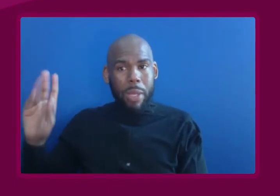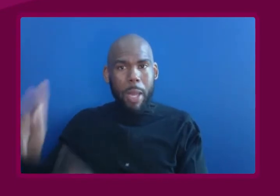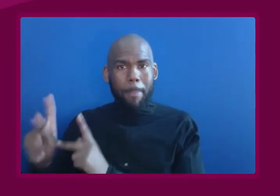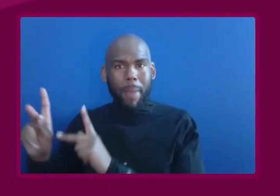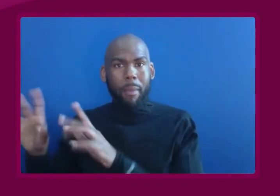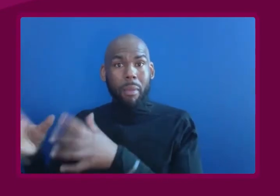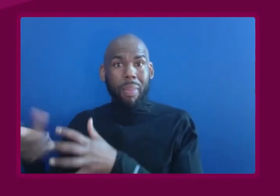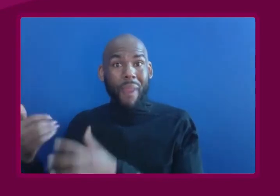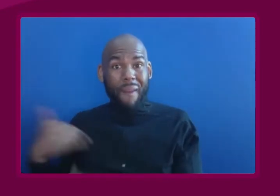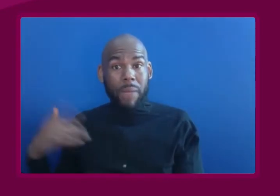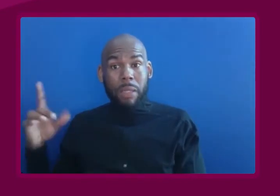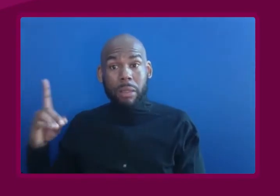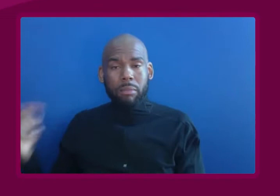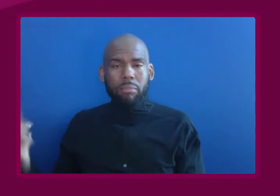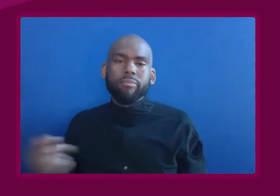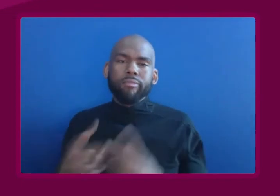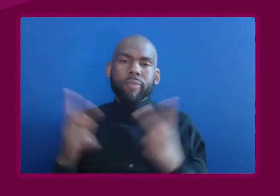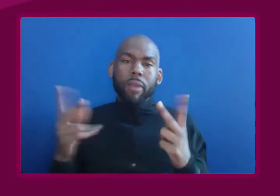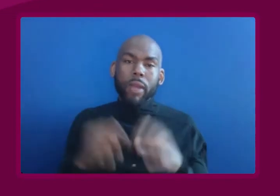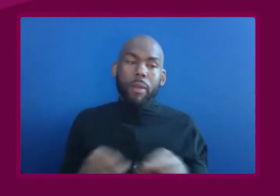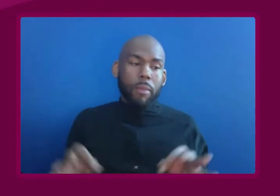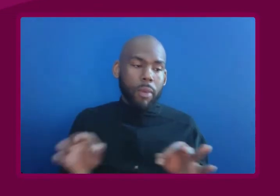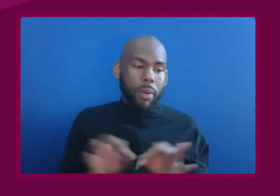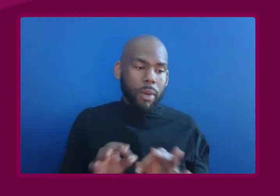I think that's certainly very important.